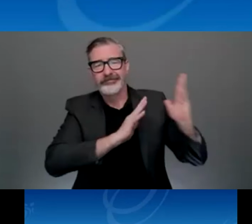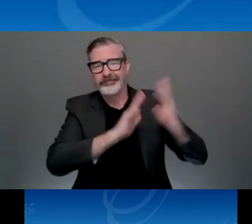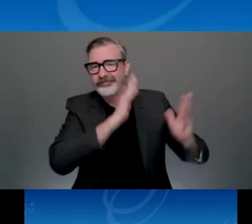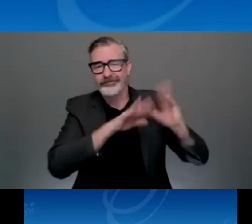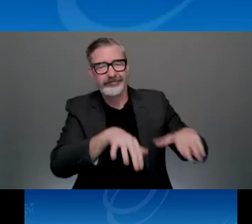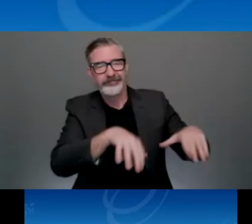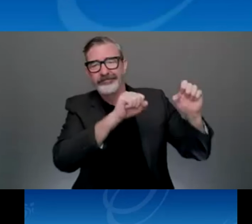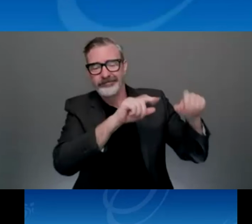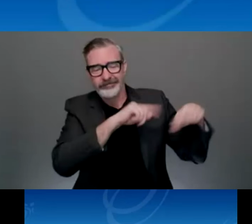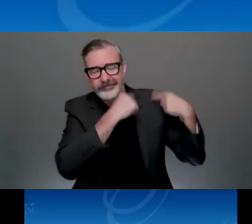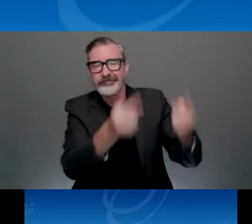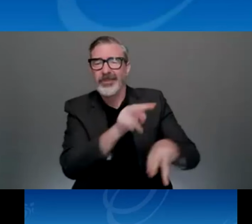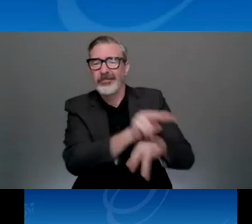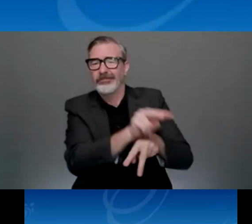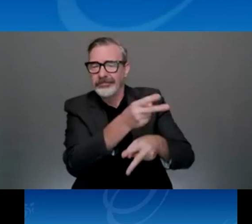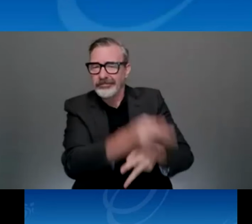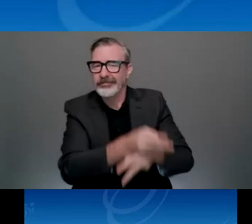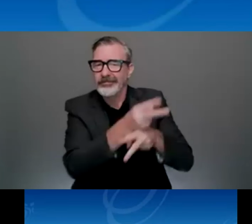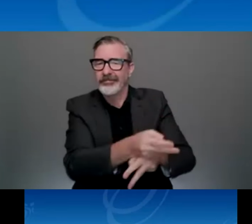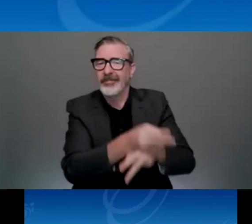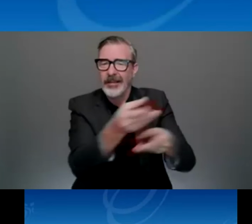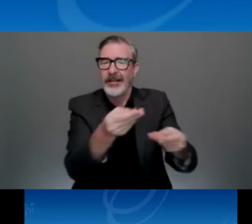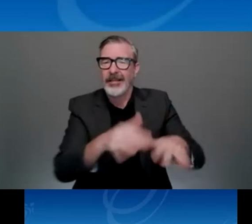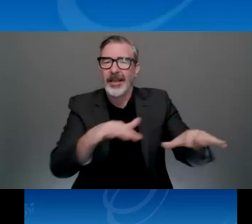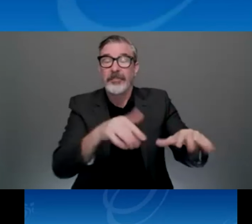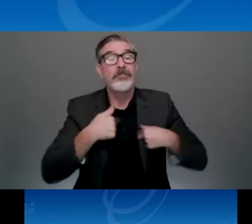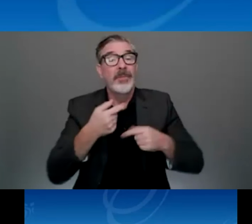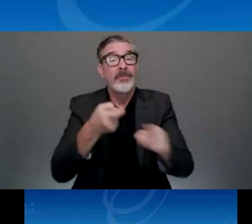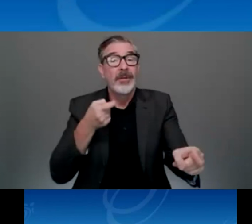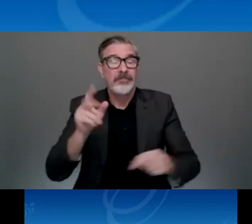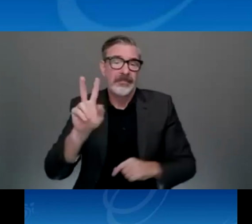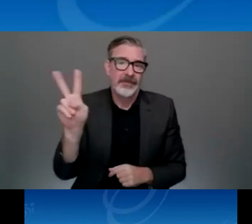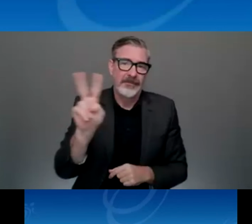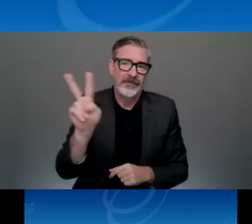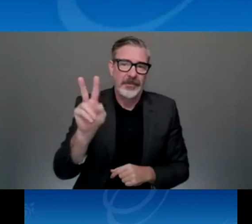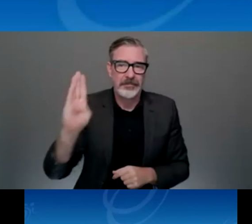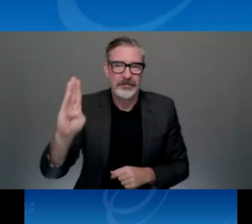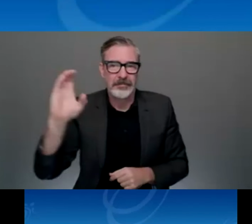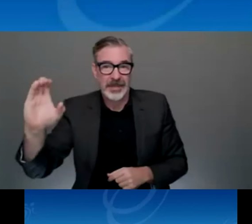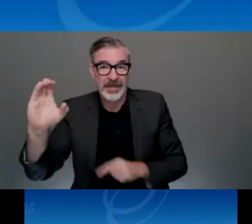As your host, I'm joining you today from Vancouver, British Columbia, the traditional territory